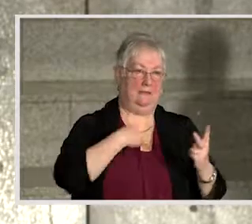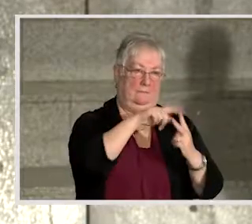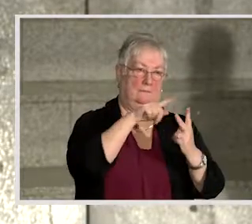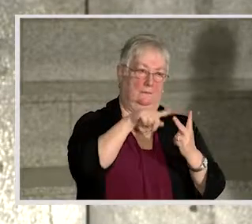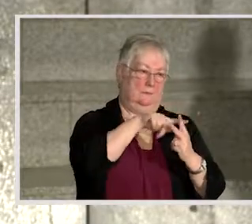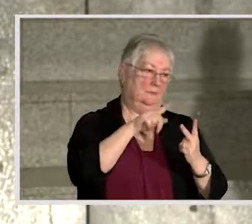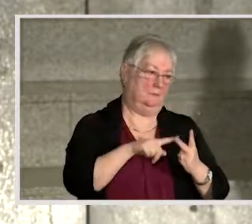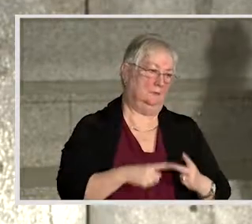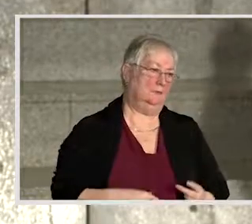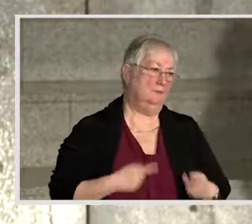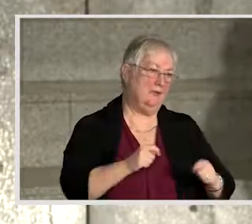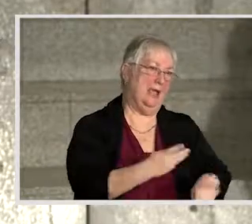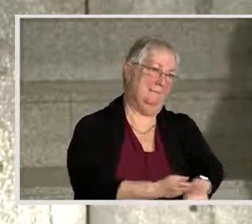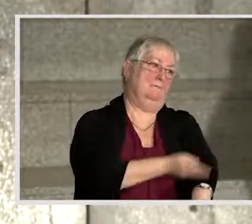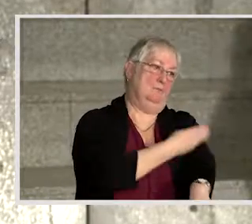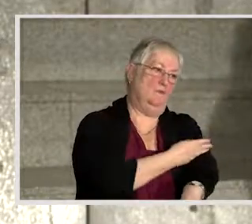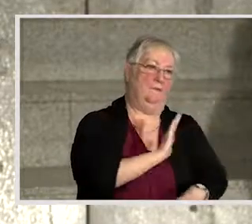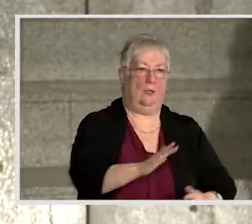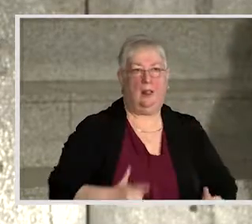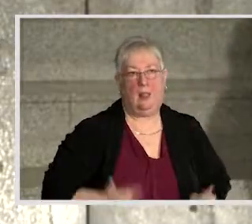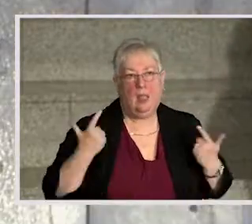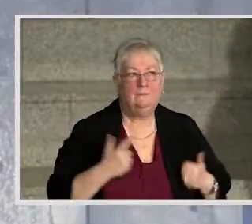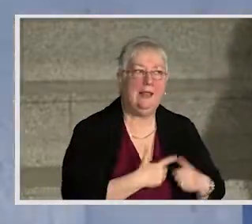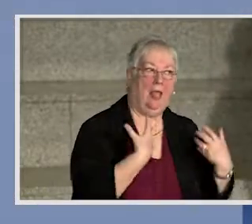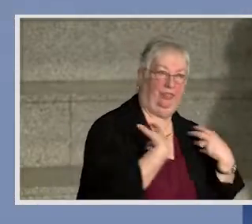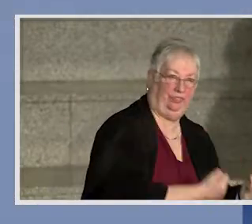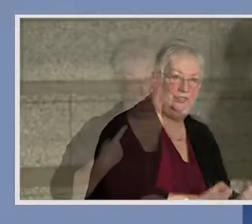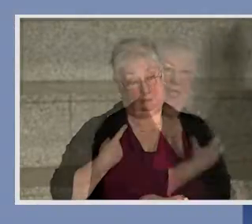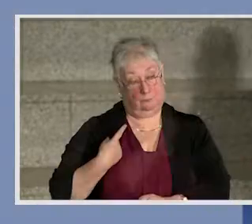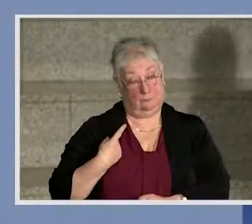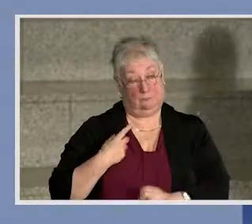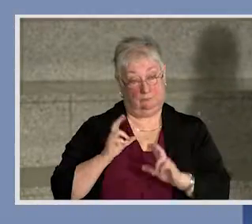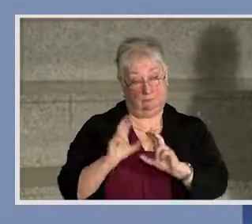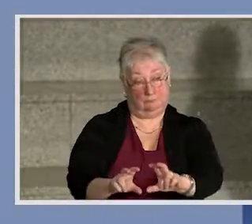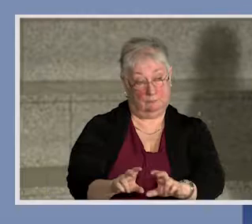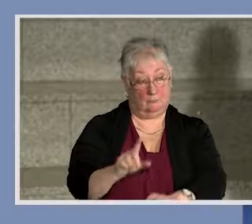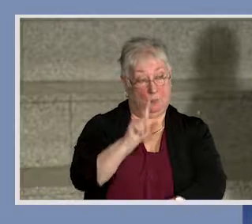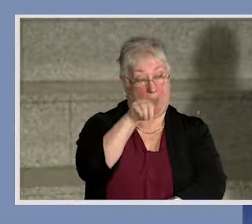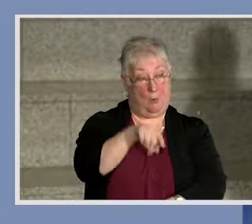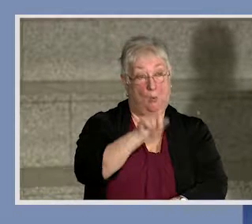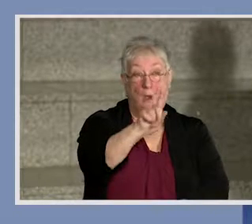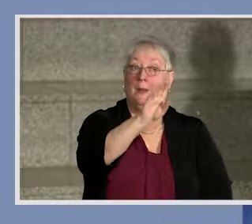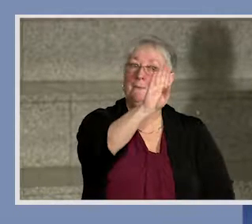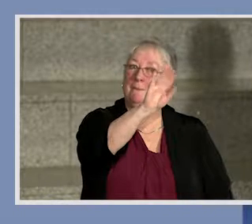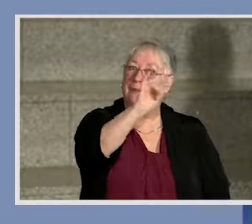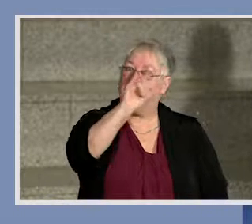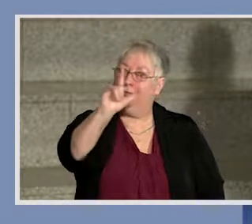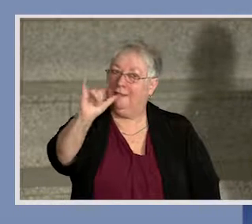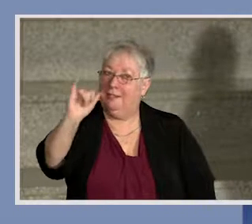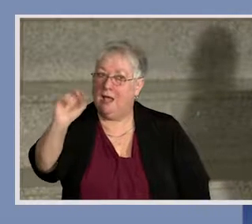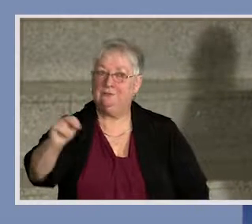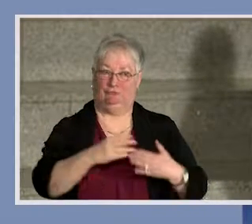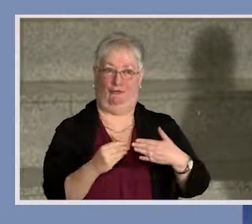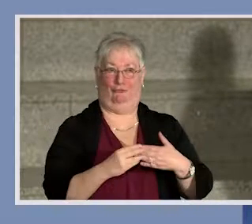VALUE, THE MAYOR COMMITTED OVER $1.1 BILLION IN LOCAL FUNDS TO THE DISTRICT'S SOCIAL SAFETY NET.